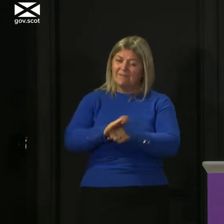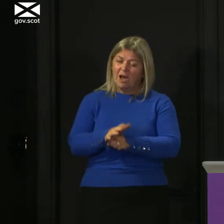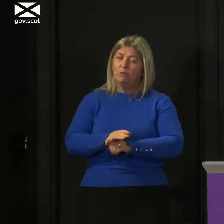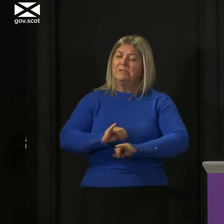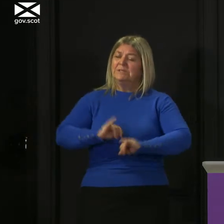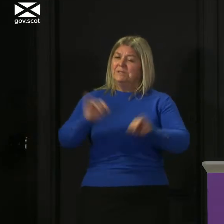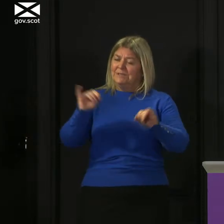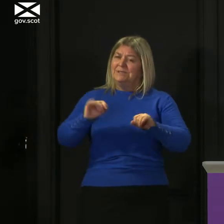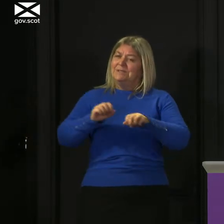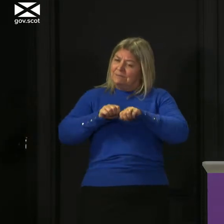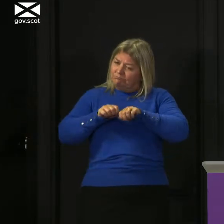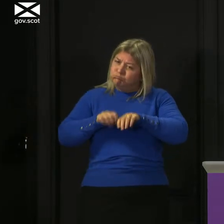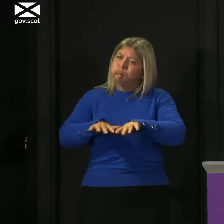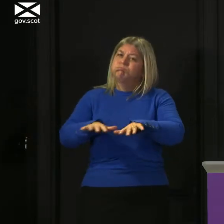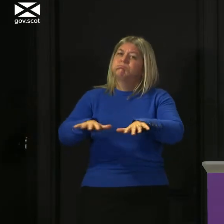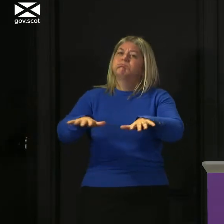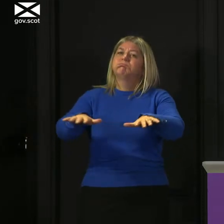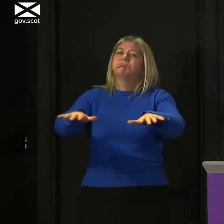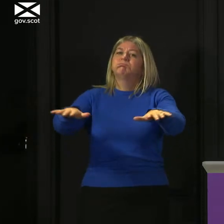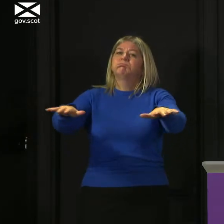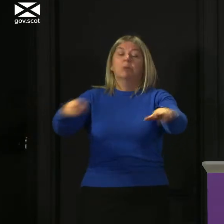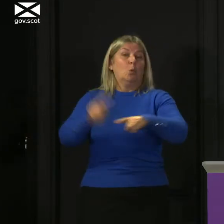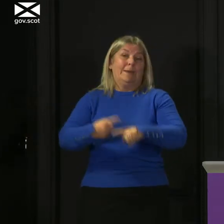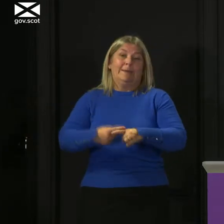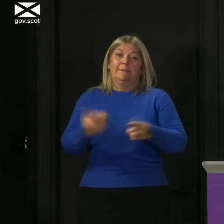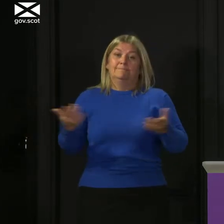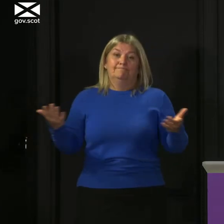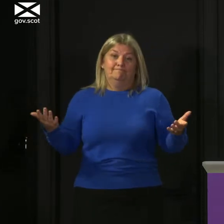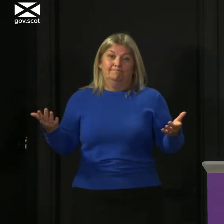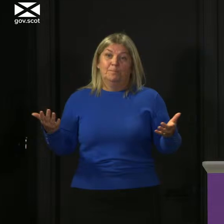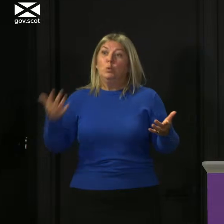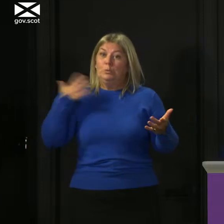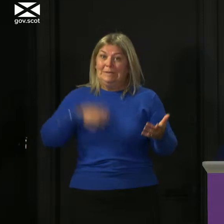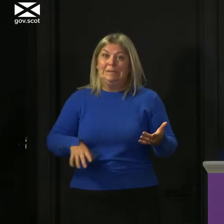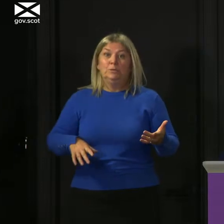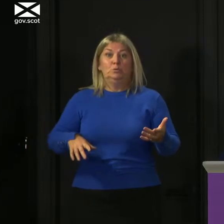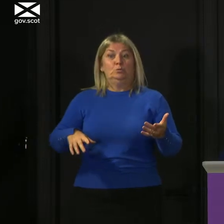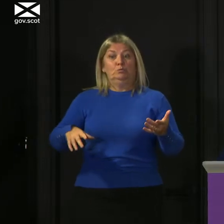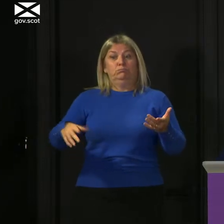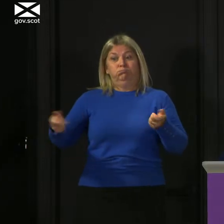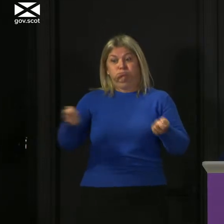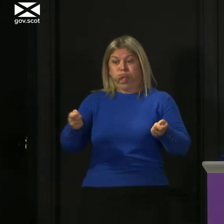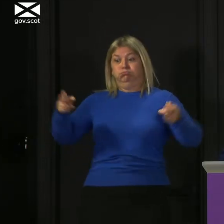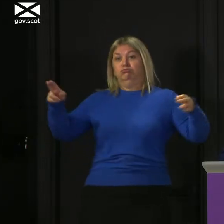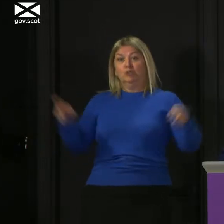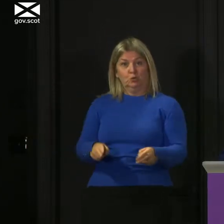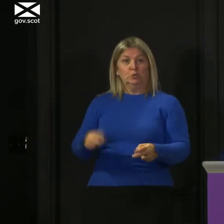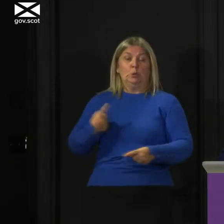circulating quickly, you have to act quickly where you think action is necessary. On the other hand